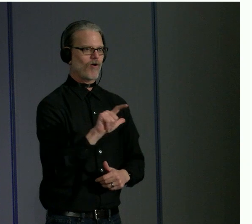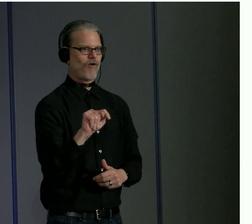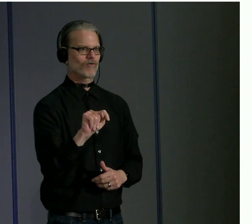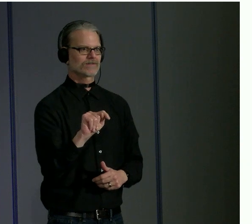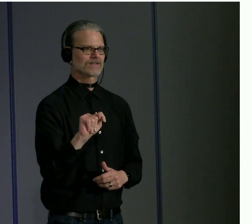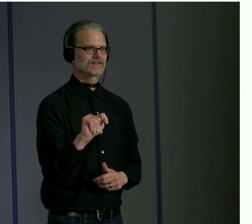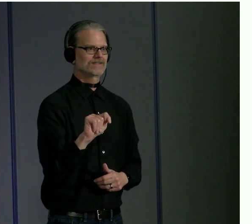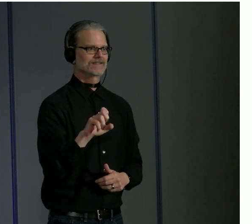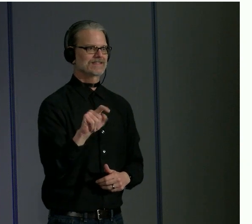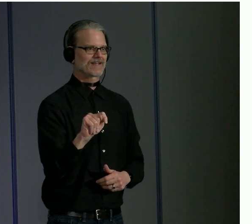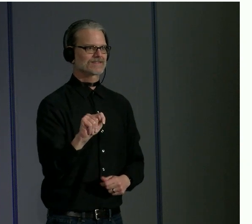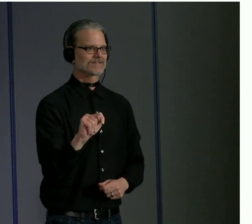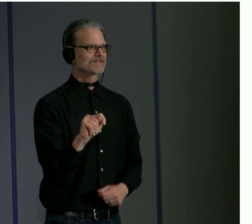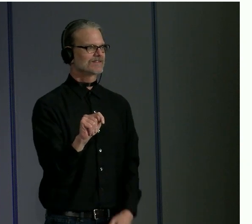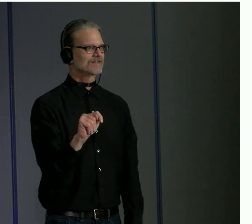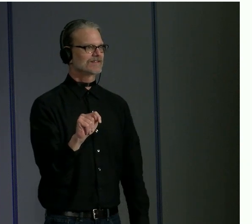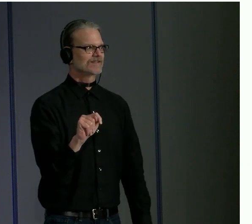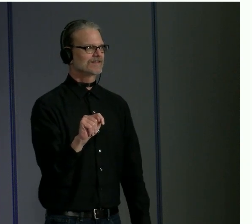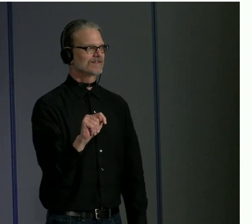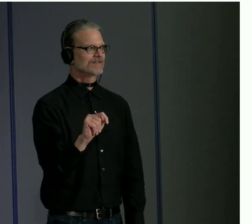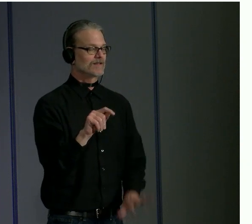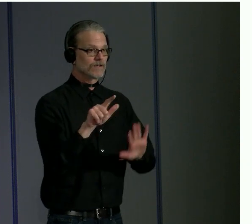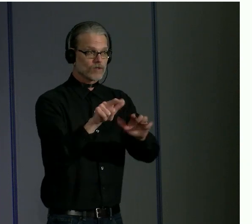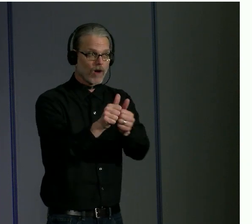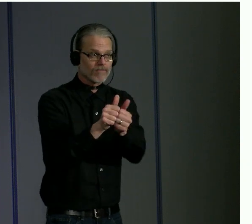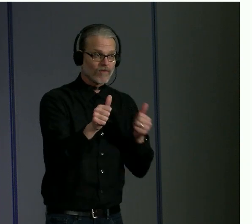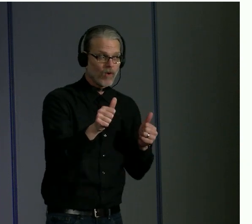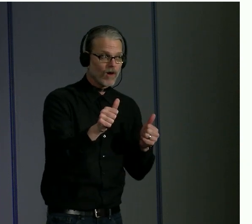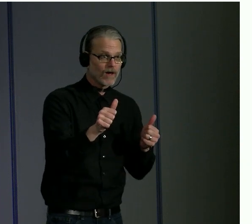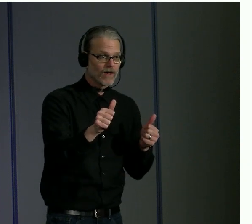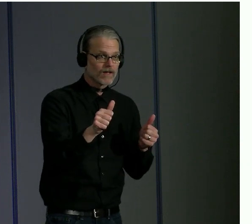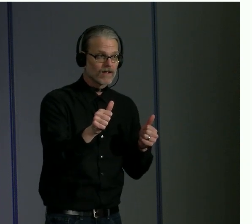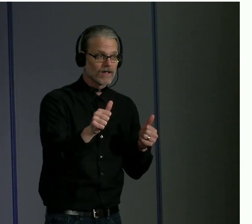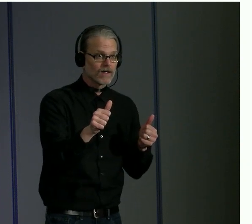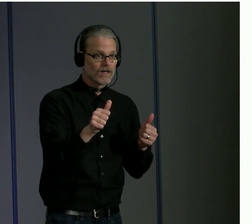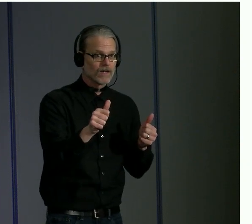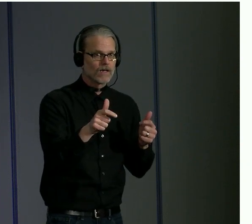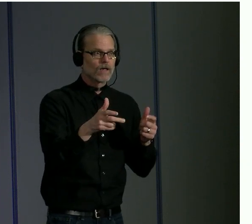So what you want to avoid is desire to expand the description beyond what's visible.